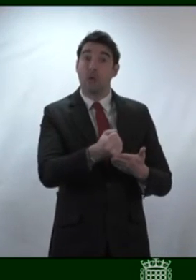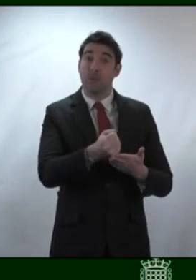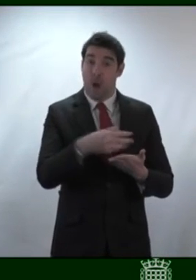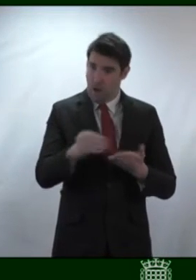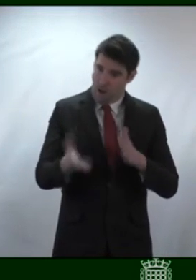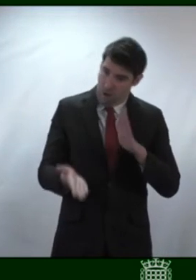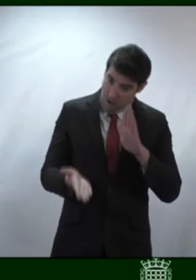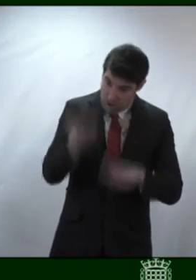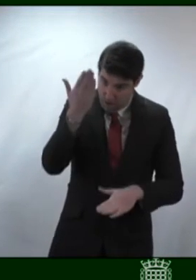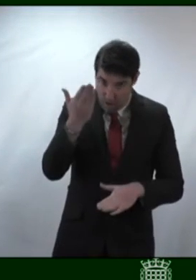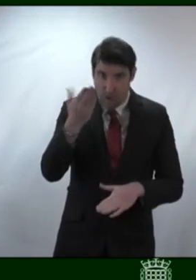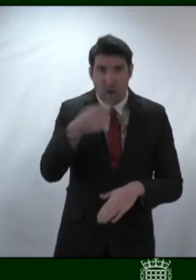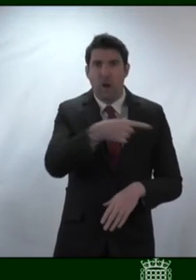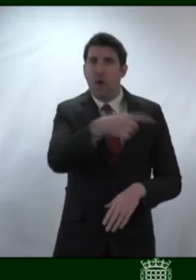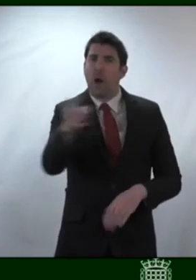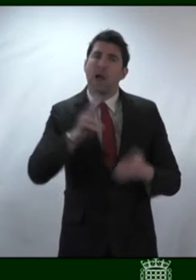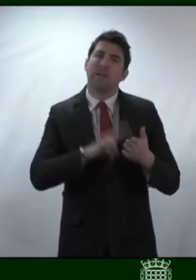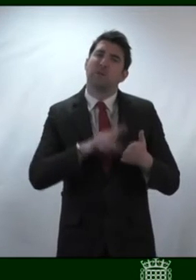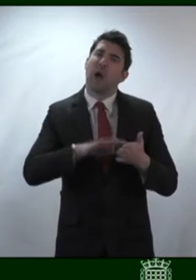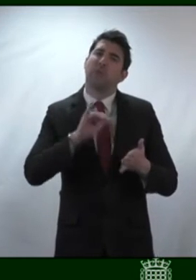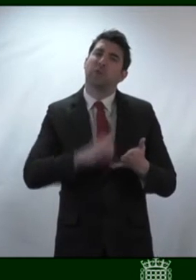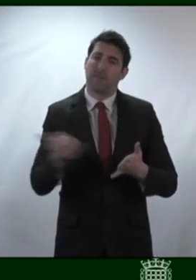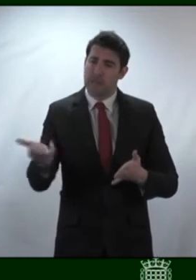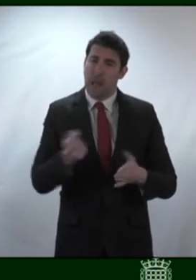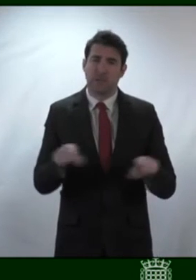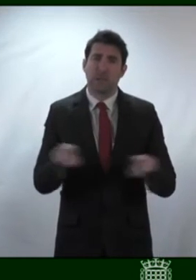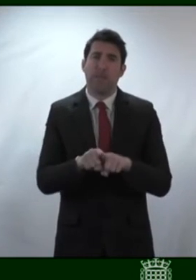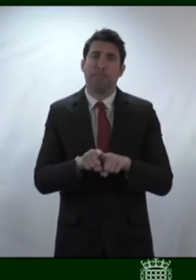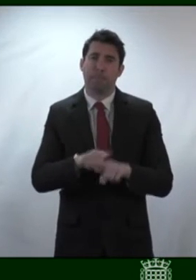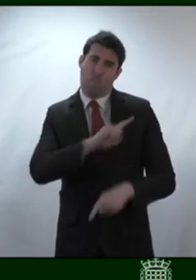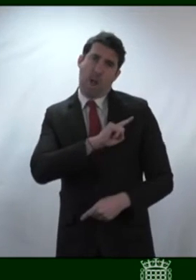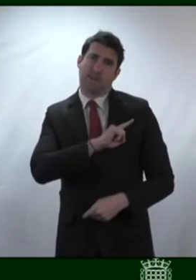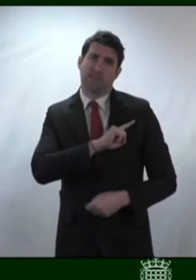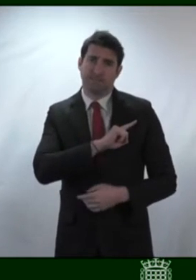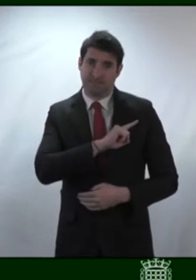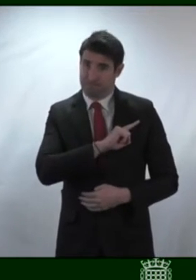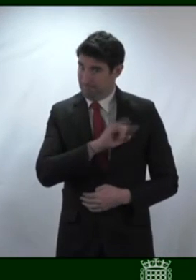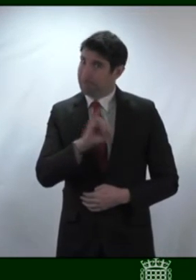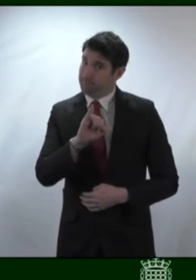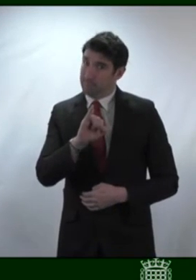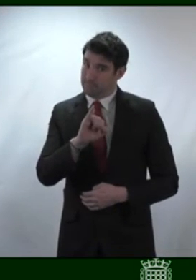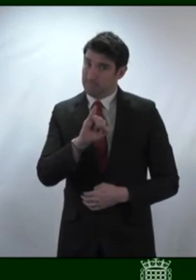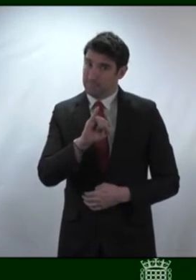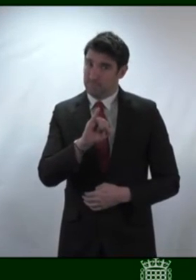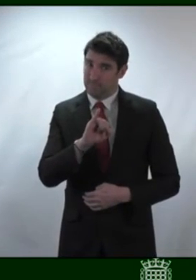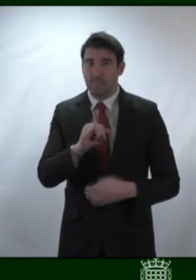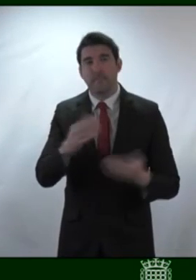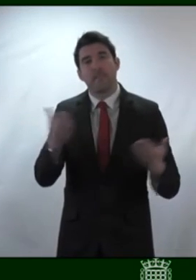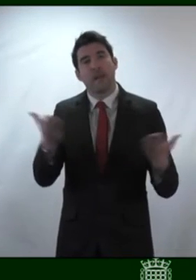It is now likely that the next big mistake will be over the easing of restrictions over Christmas—and it is not smarmy lawyers saying this. Let me tell the House what